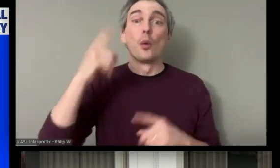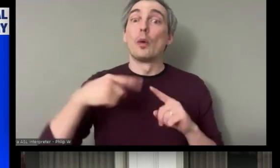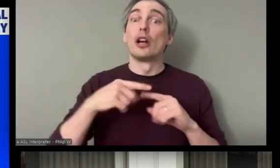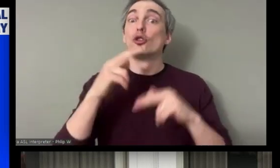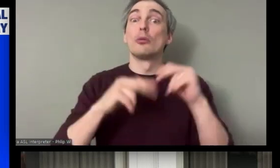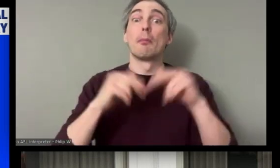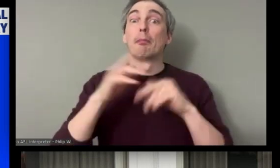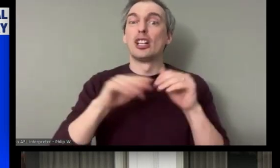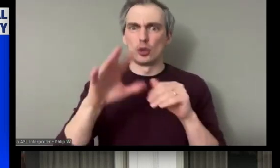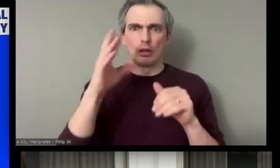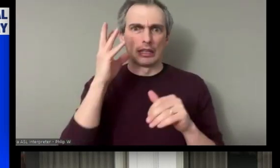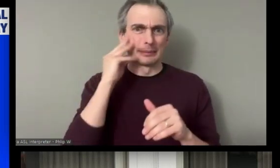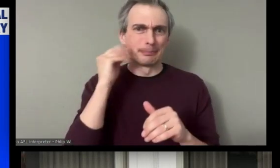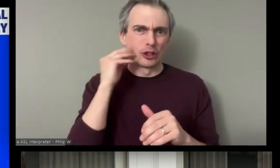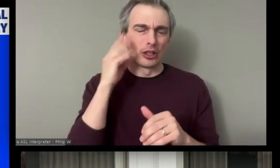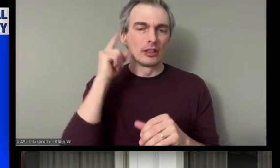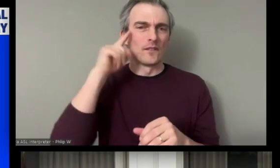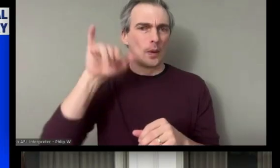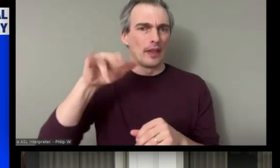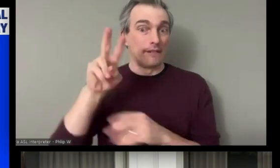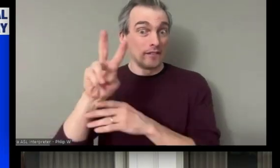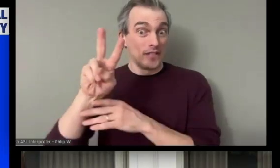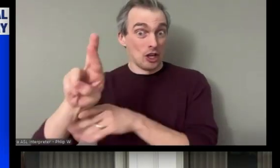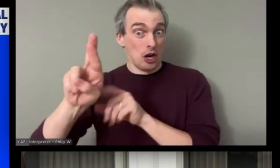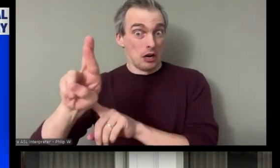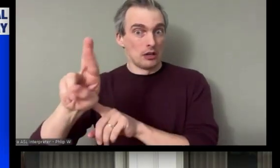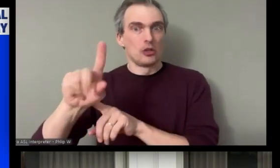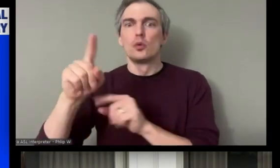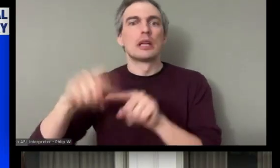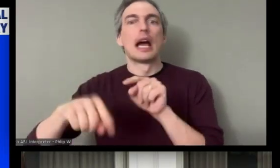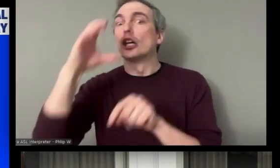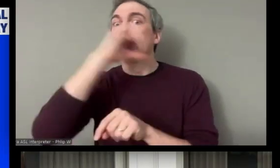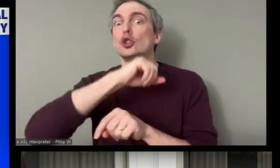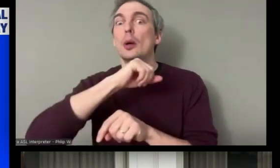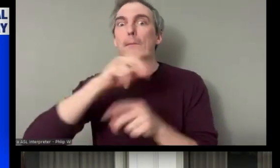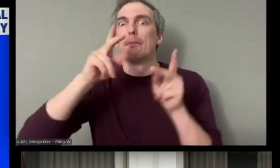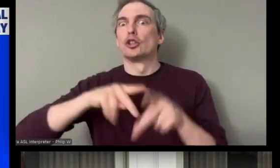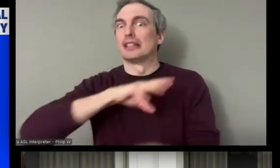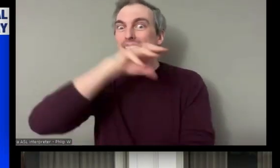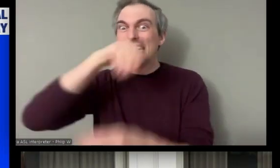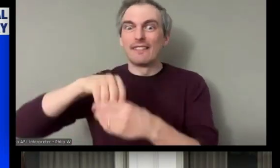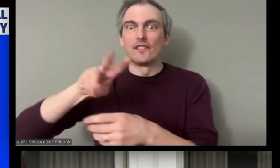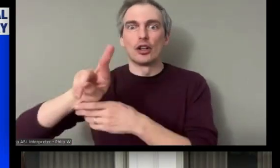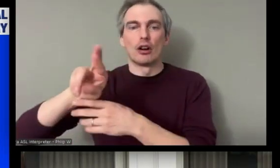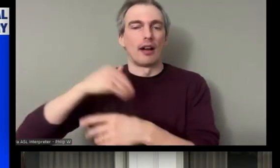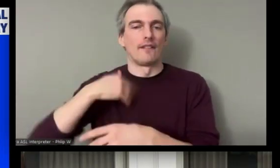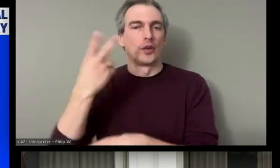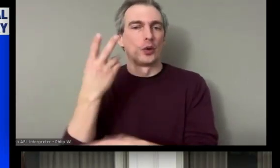You can't assume that someone has two hand controllers. So people can do things with the hand controllers.